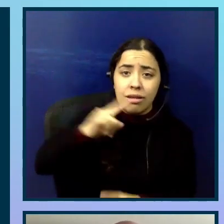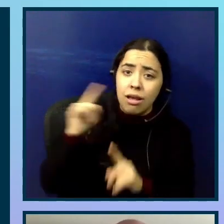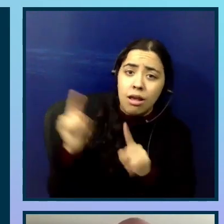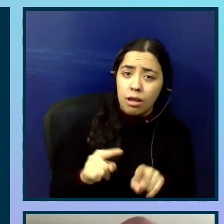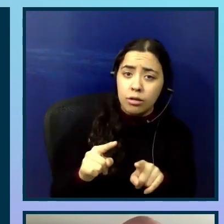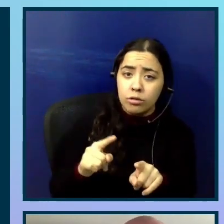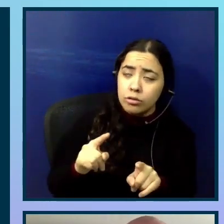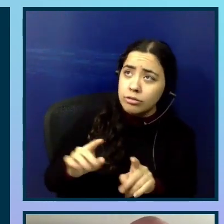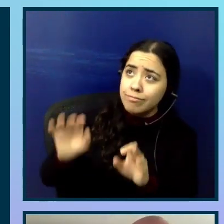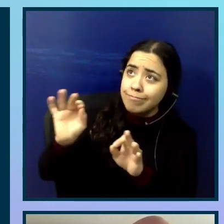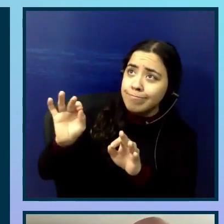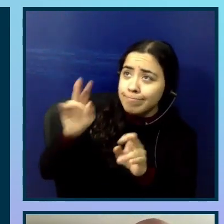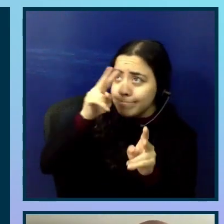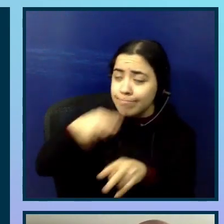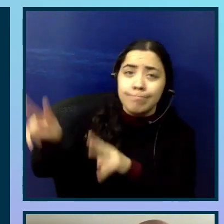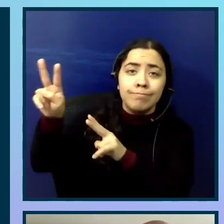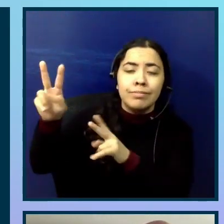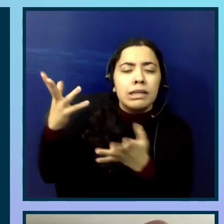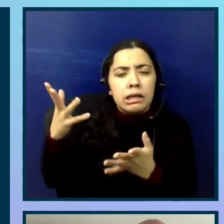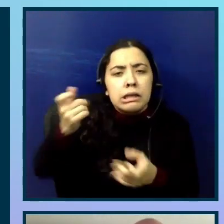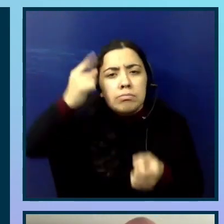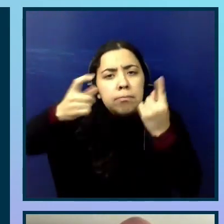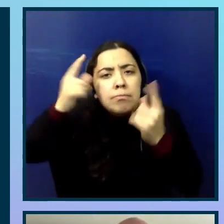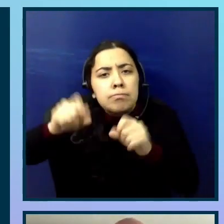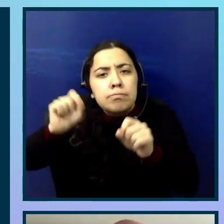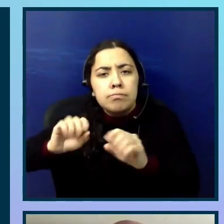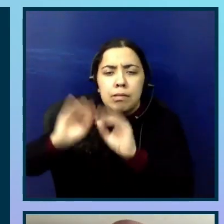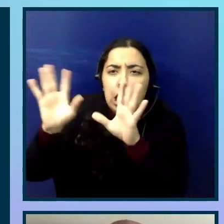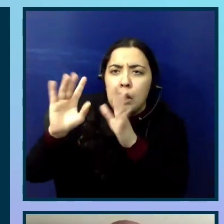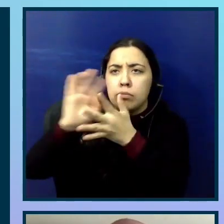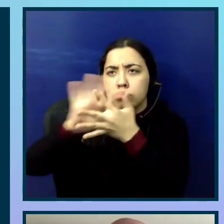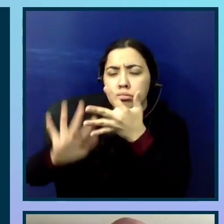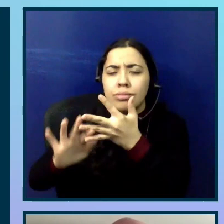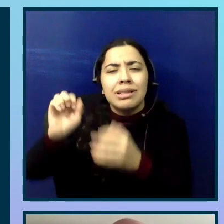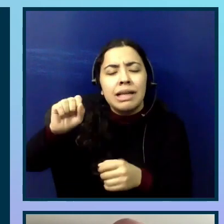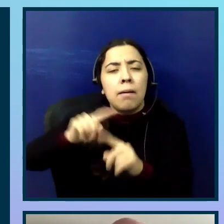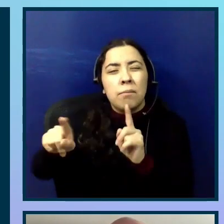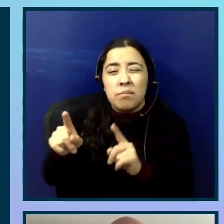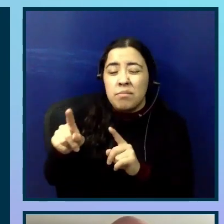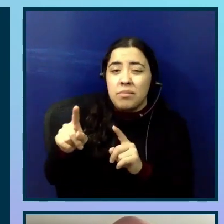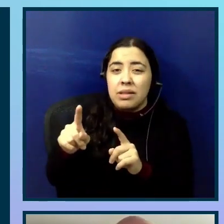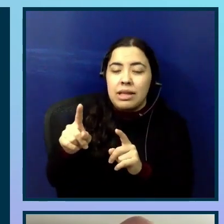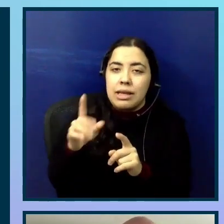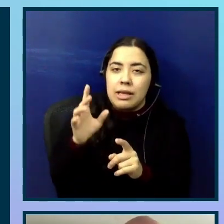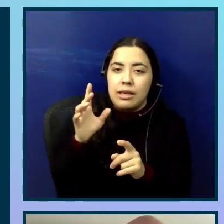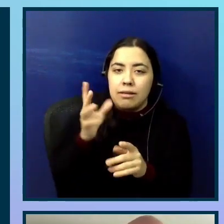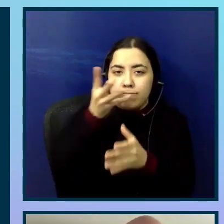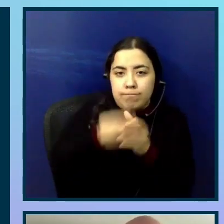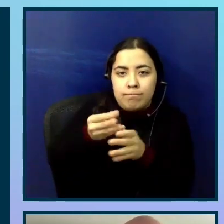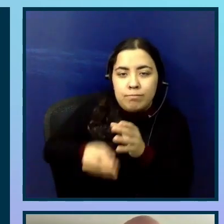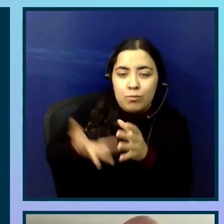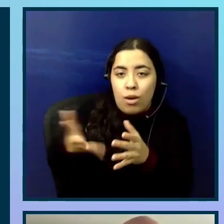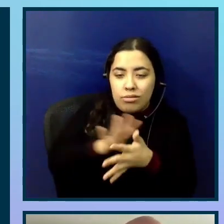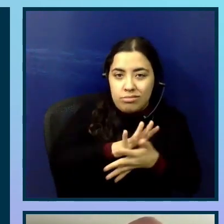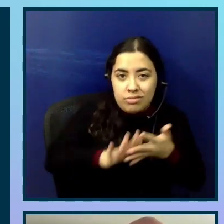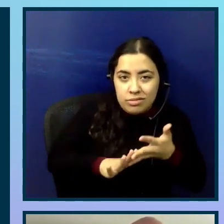and full of sensible stuff, there's a lot it doesn't cover, because WCAG is a work in progress. And it's not designed...